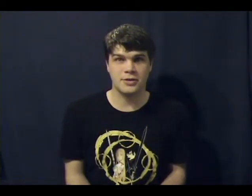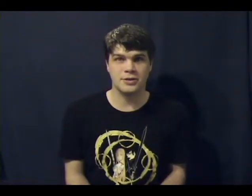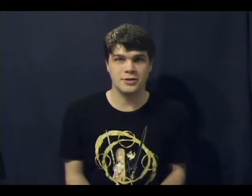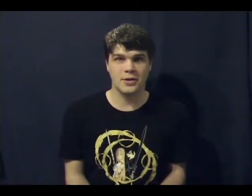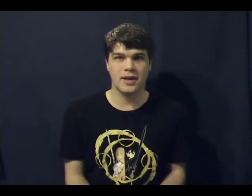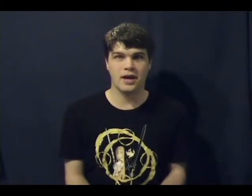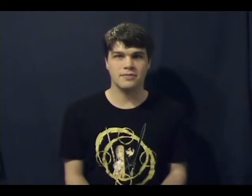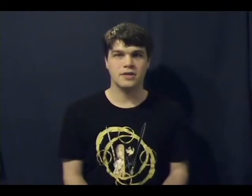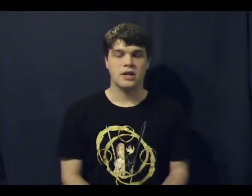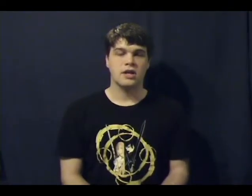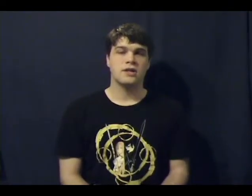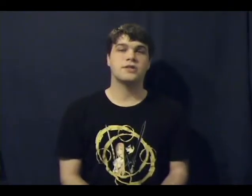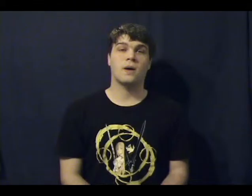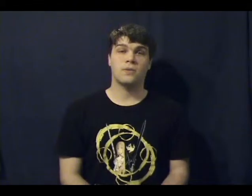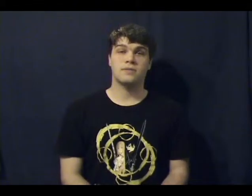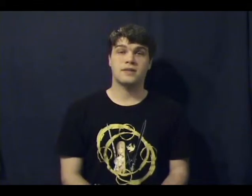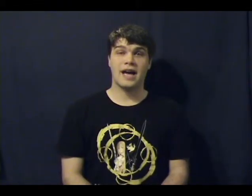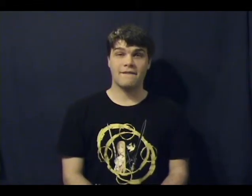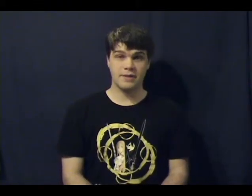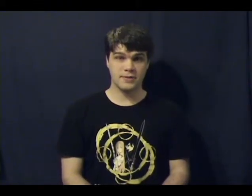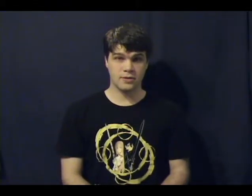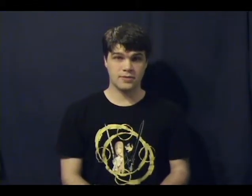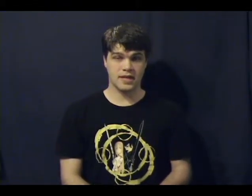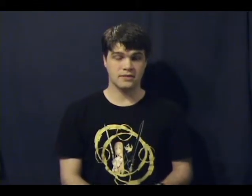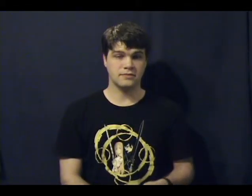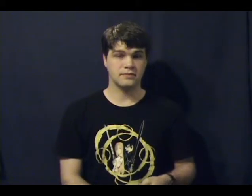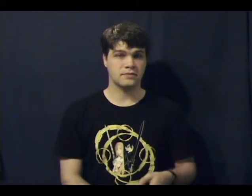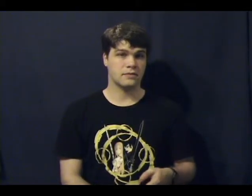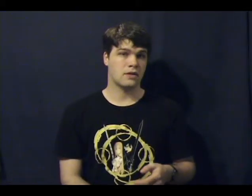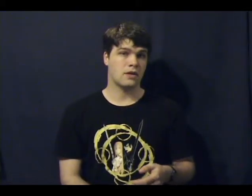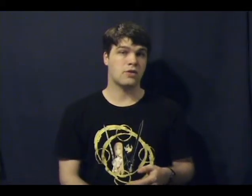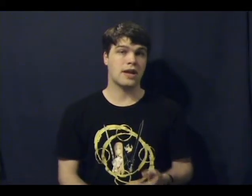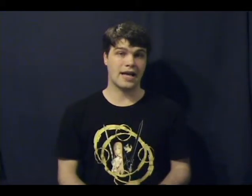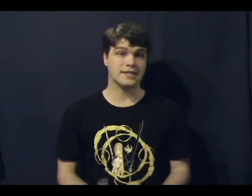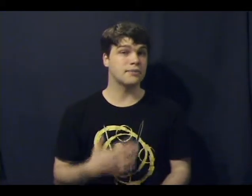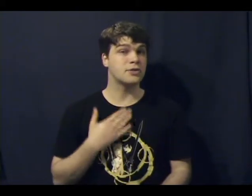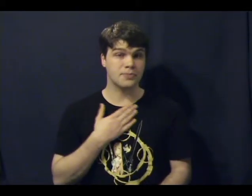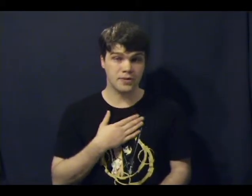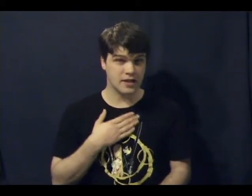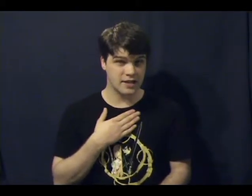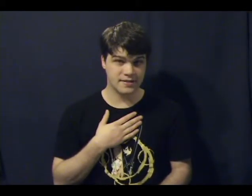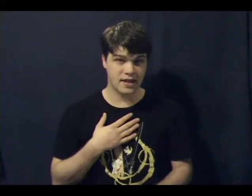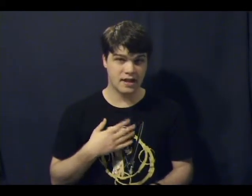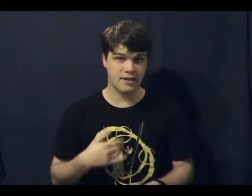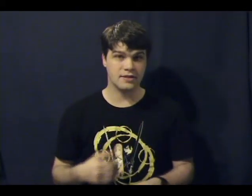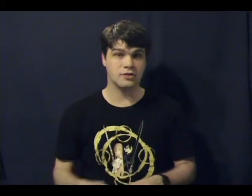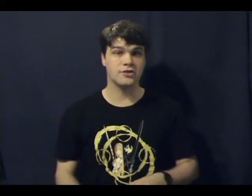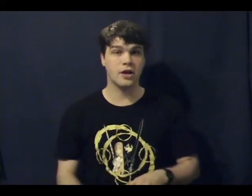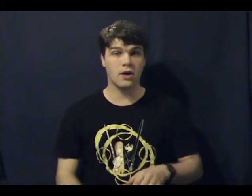them to slowly down. So to have them slow down you can ask them to please and then slow.